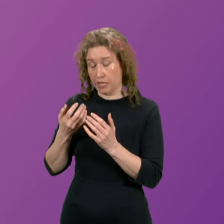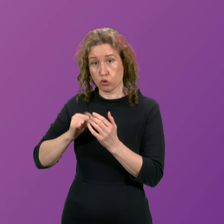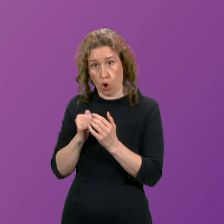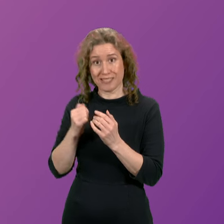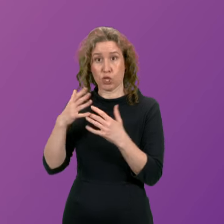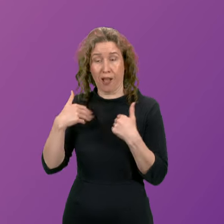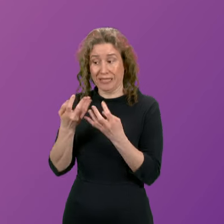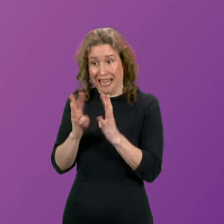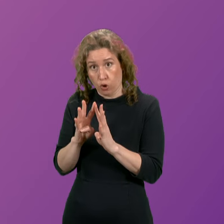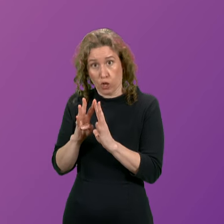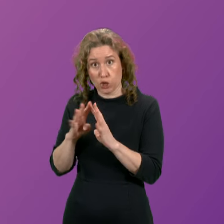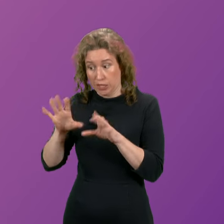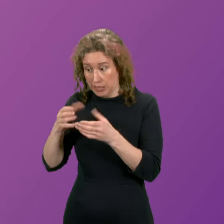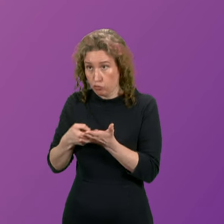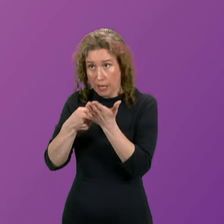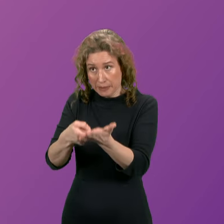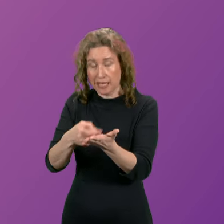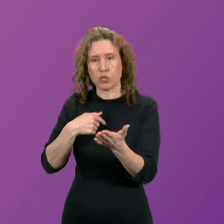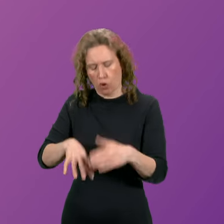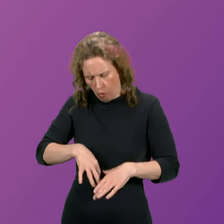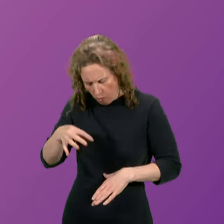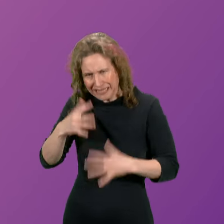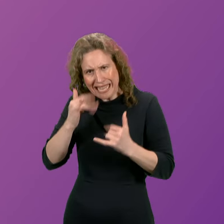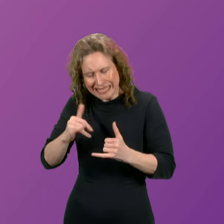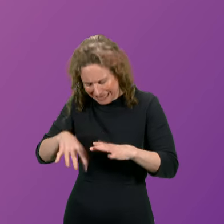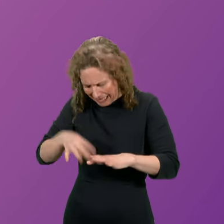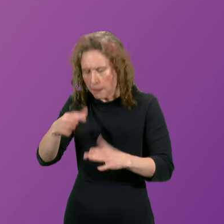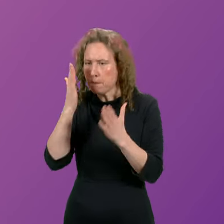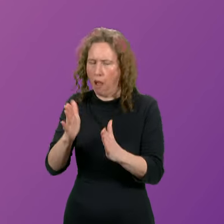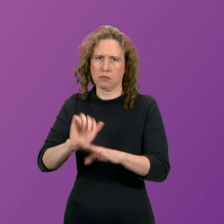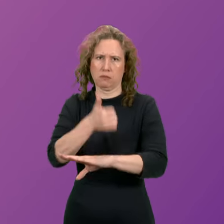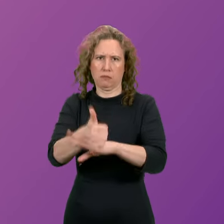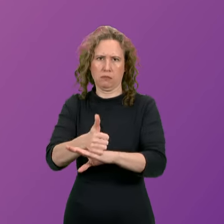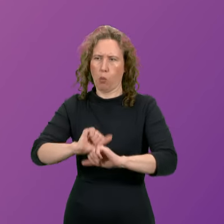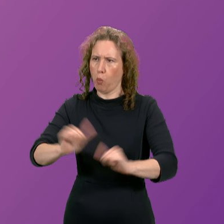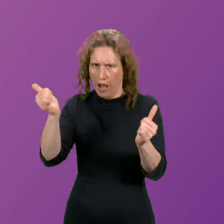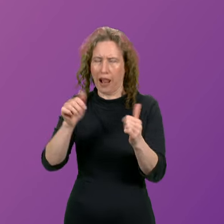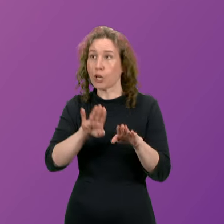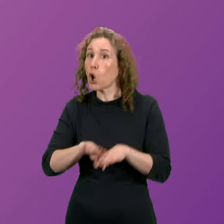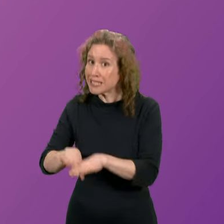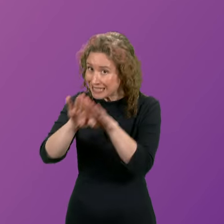on placental growth factor-based testing are implemented effectively and consistently. NHS